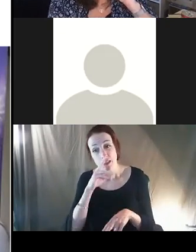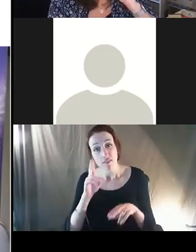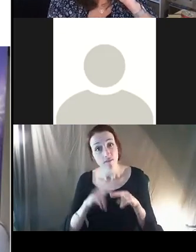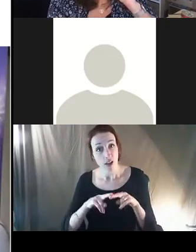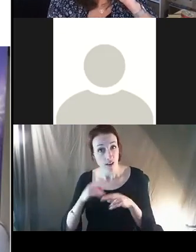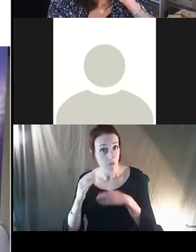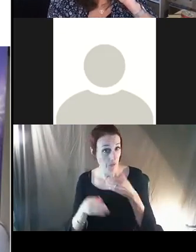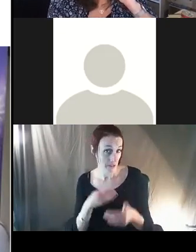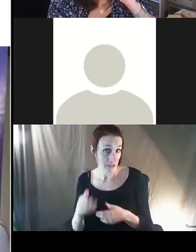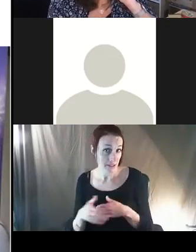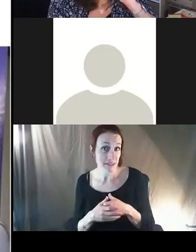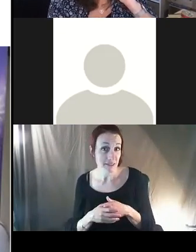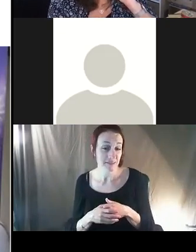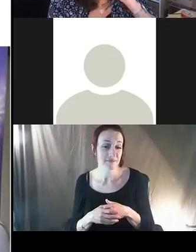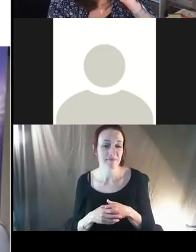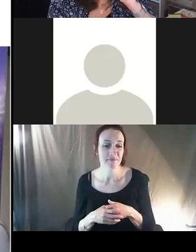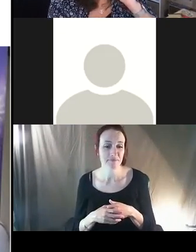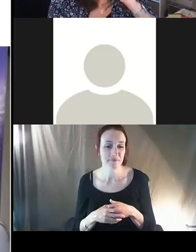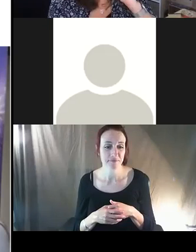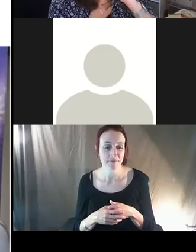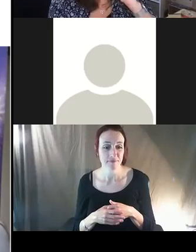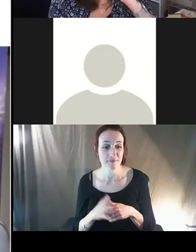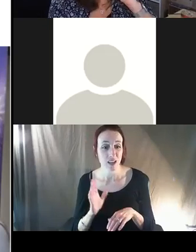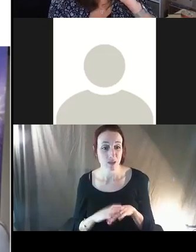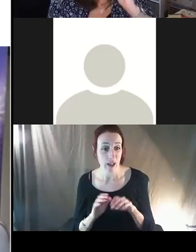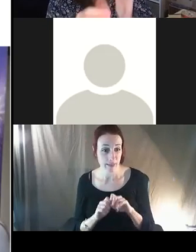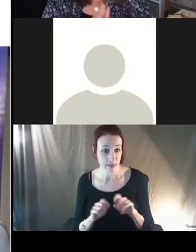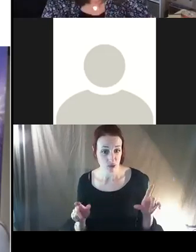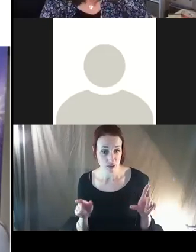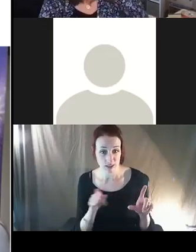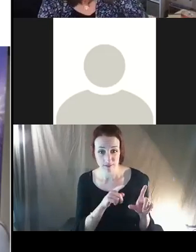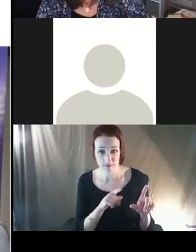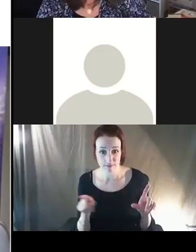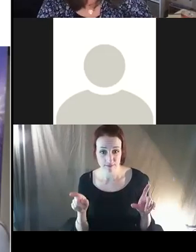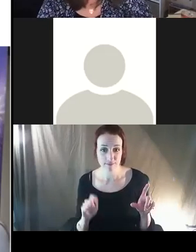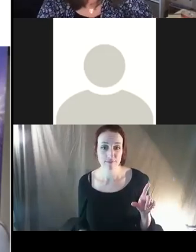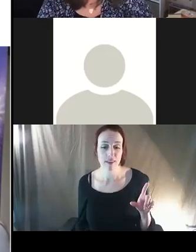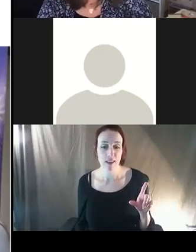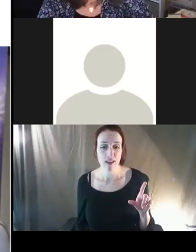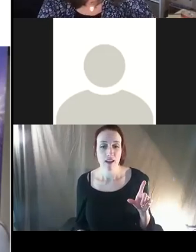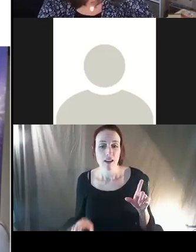Here on screen is a photo from when Jennie and